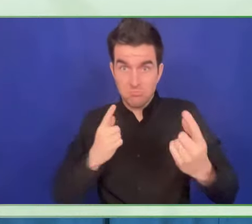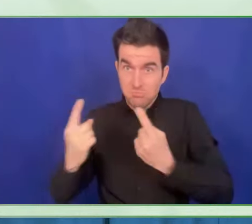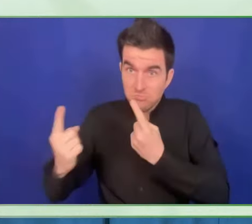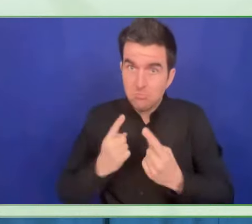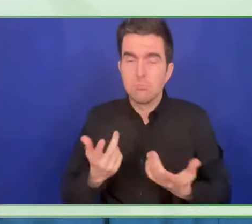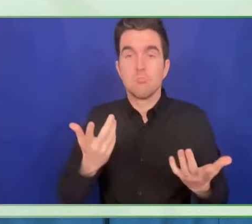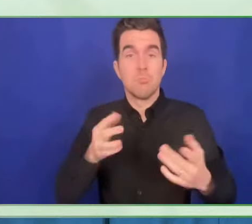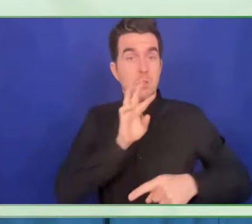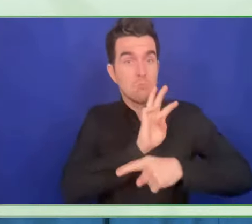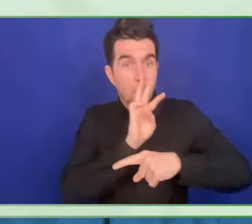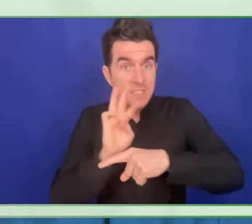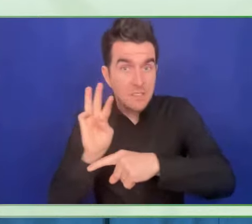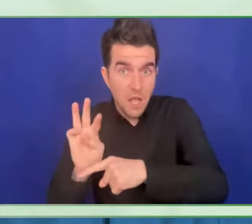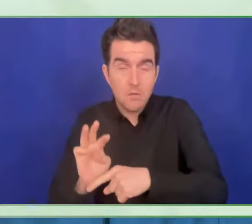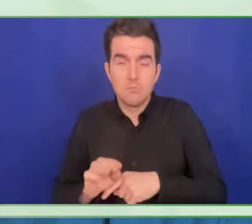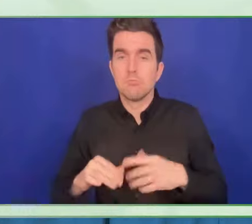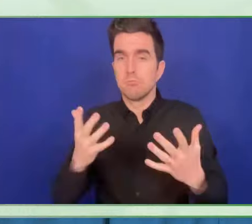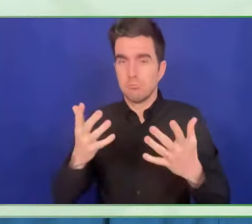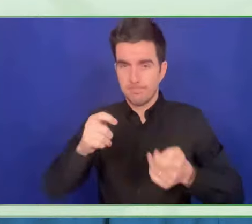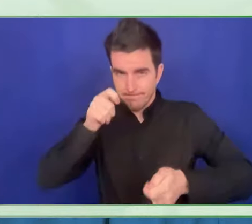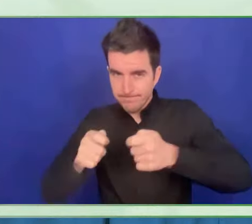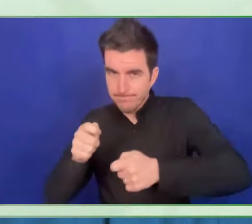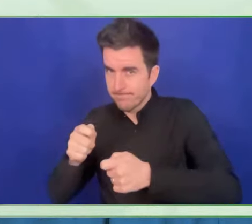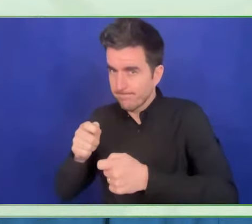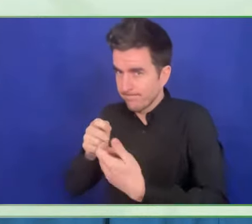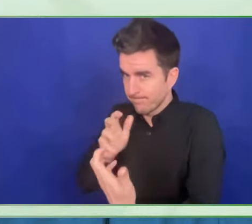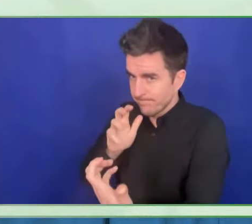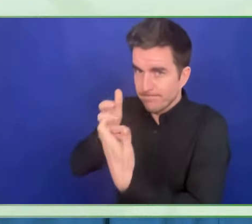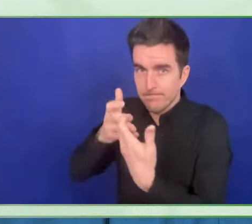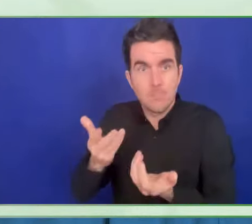interact with the EU institutions on a equal basis with others.